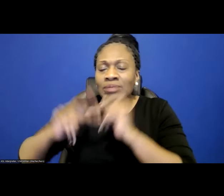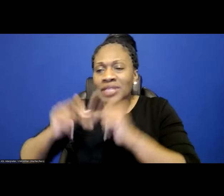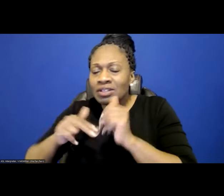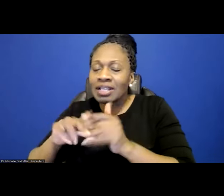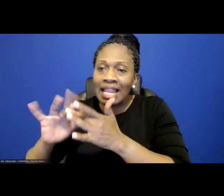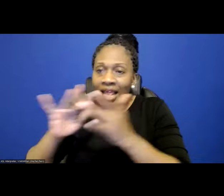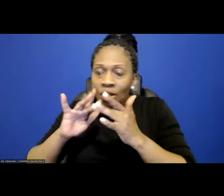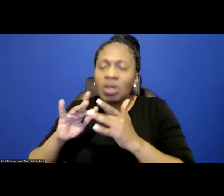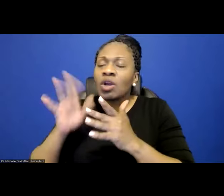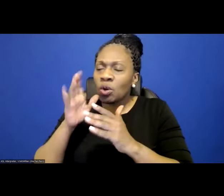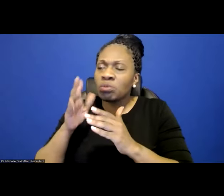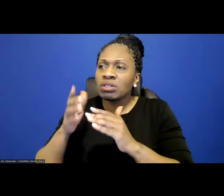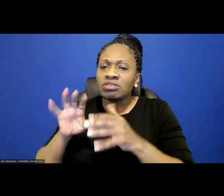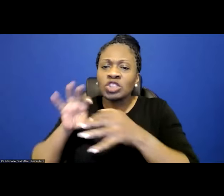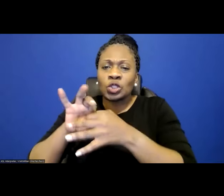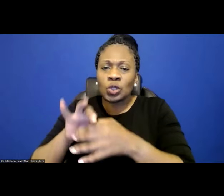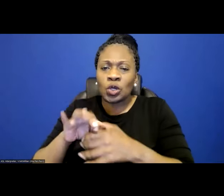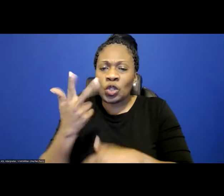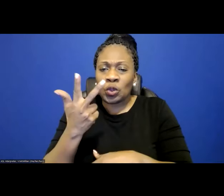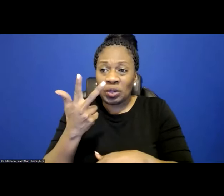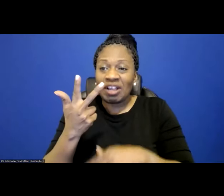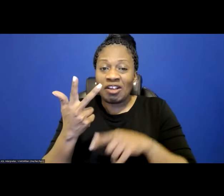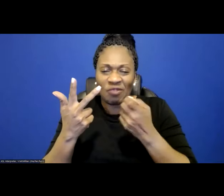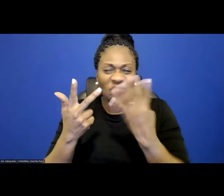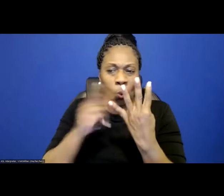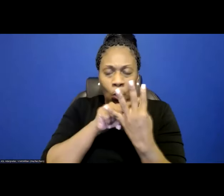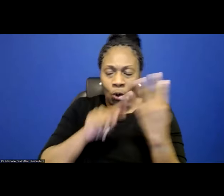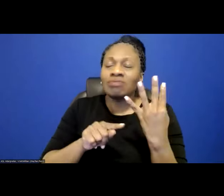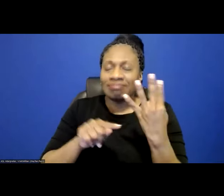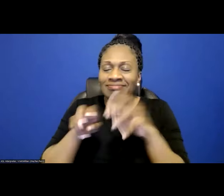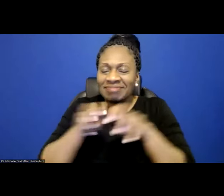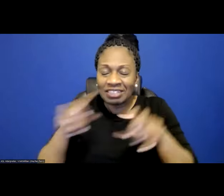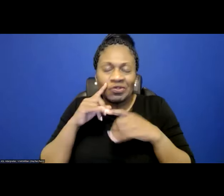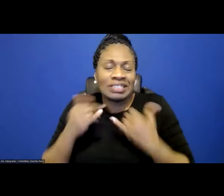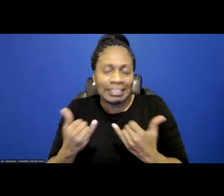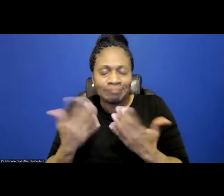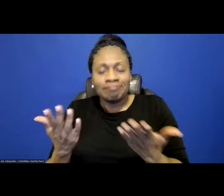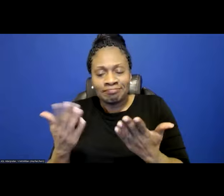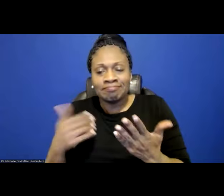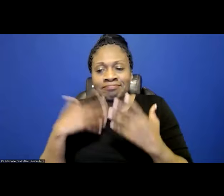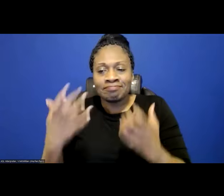And we'll be joined by three of our four panelists then as well. For now, I'd like to get into the panel.